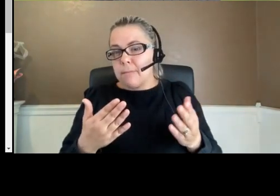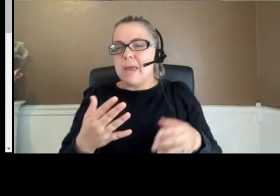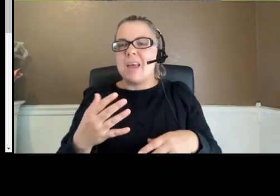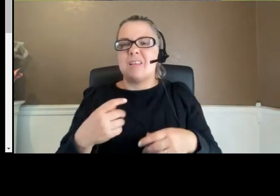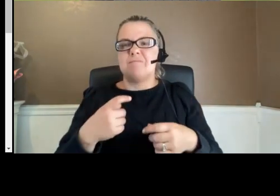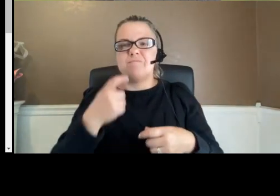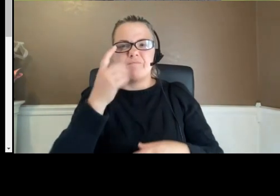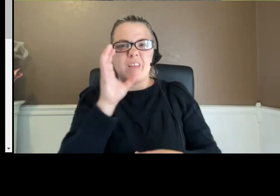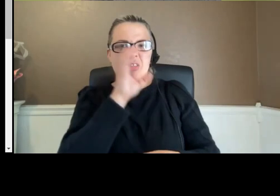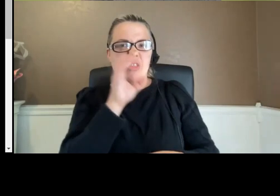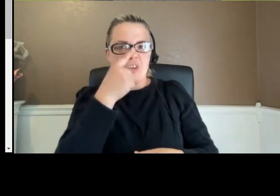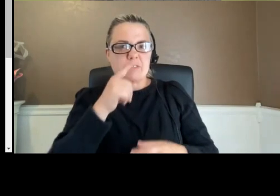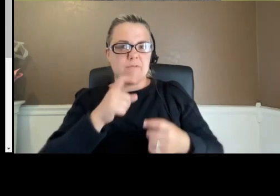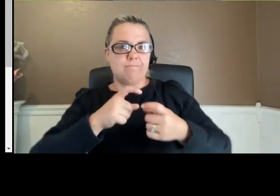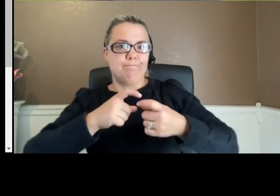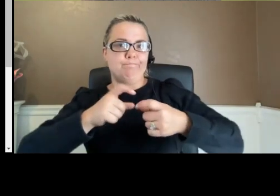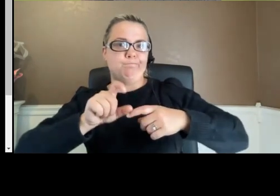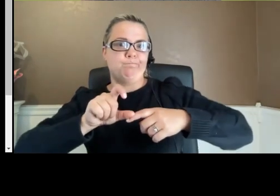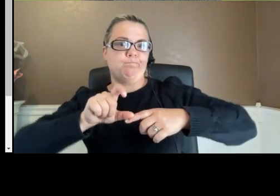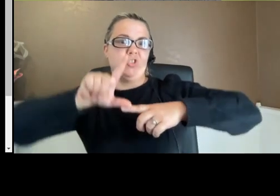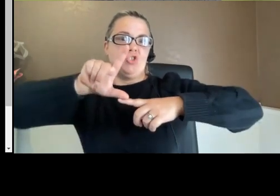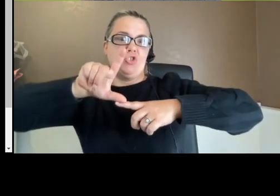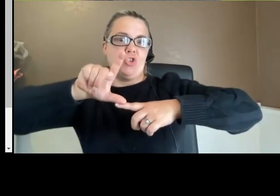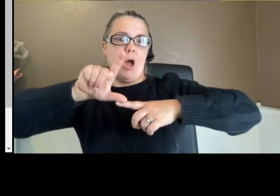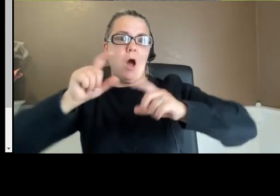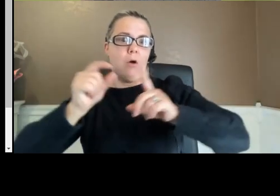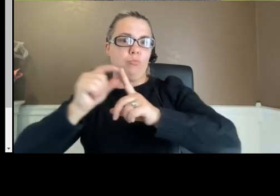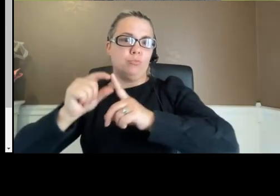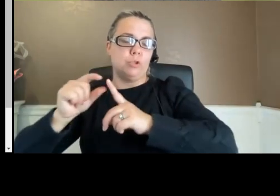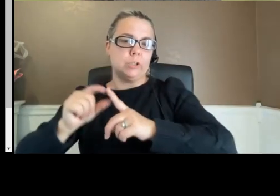In this case there there isn't another block that should be a heading, so that's just fine.